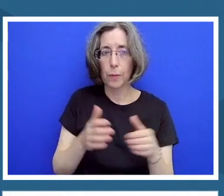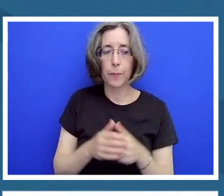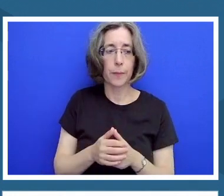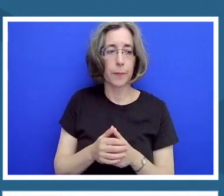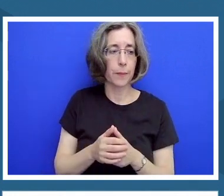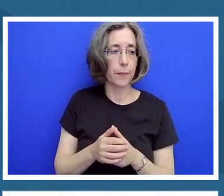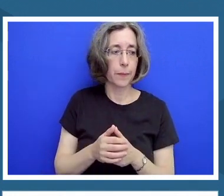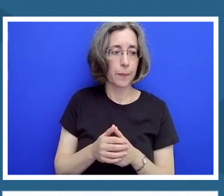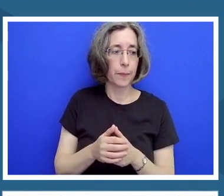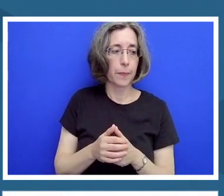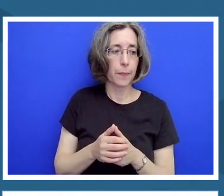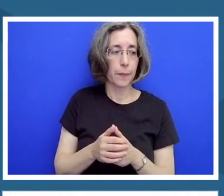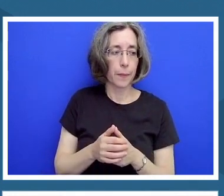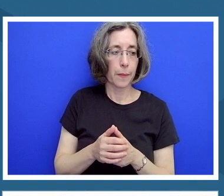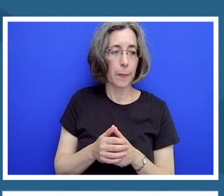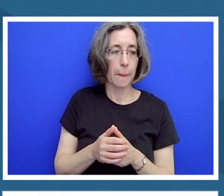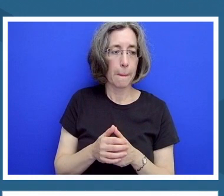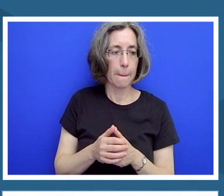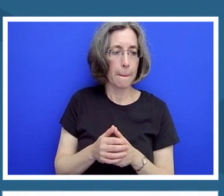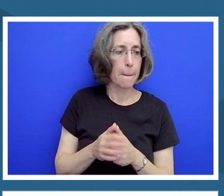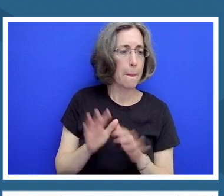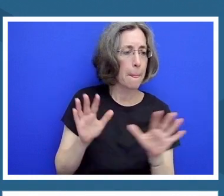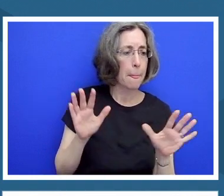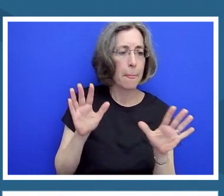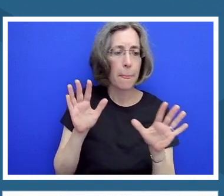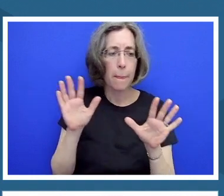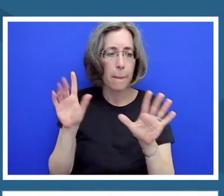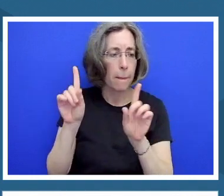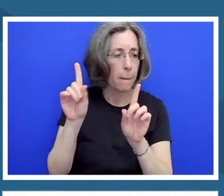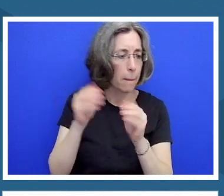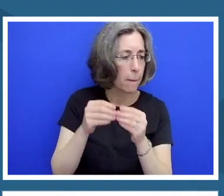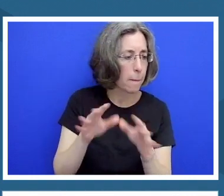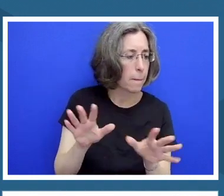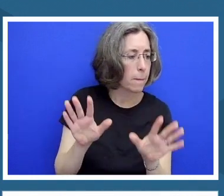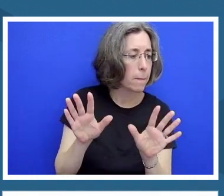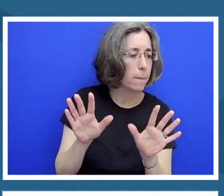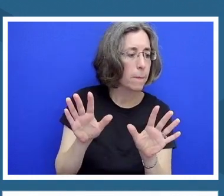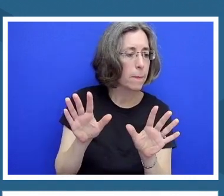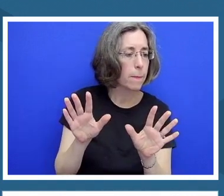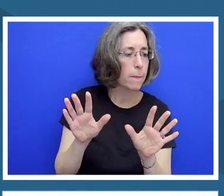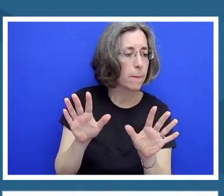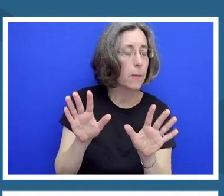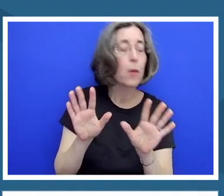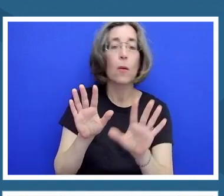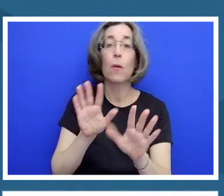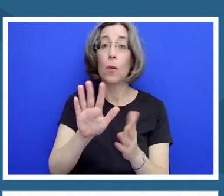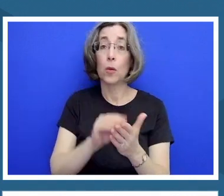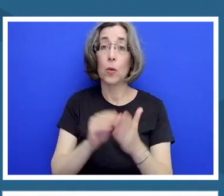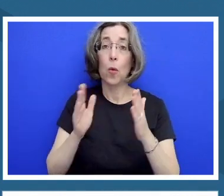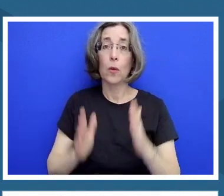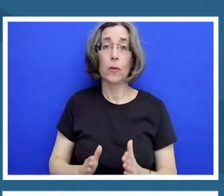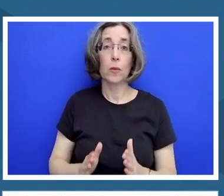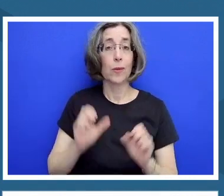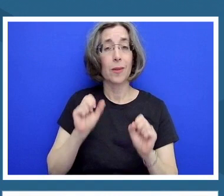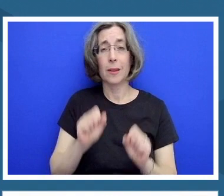it's sorry i lost my place here um so your students will engage in virtually